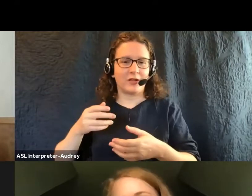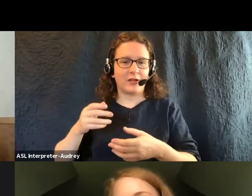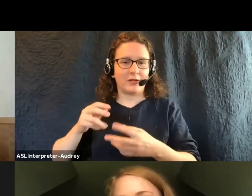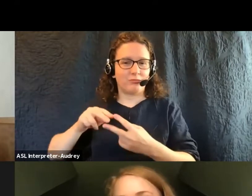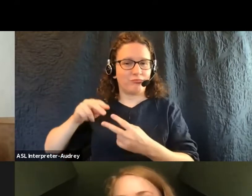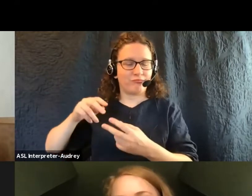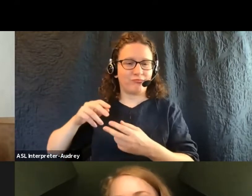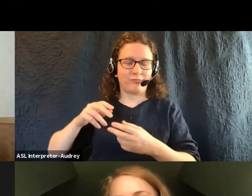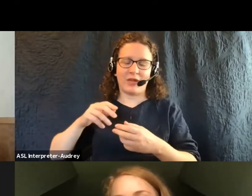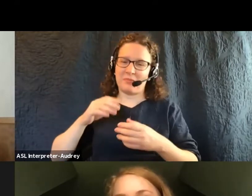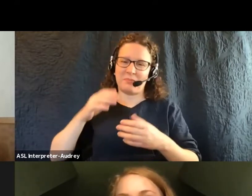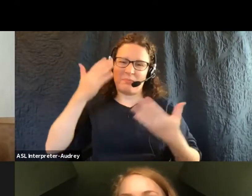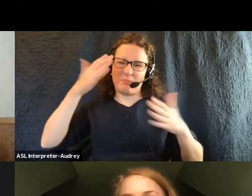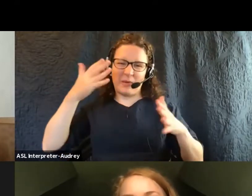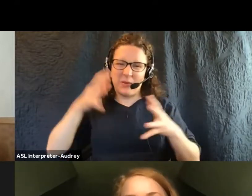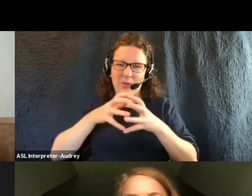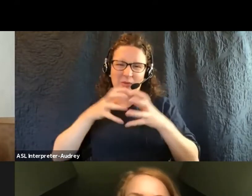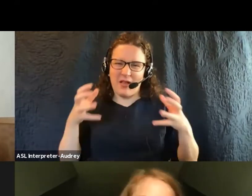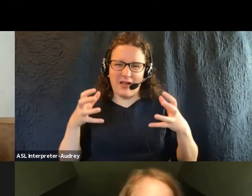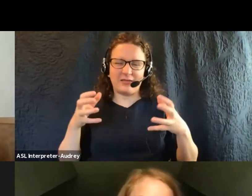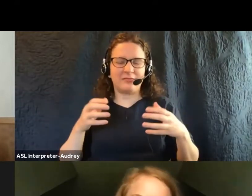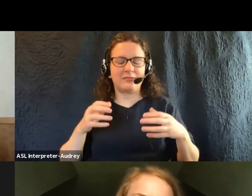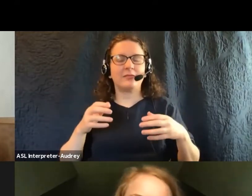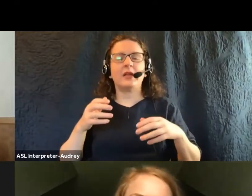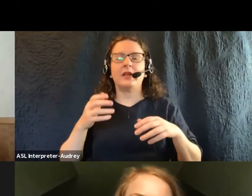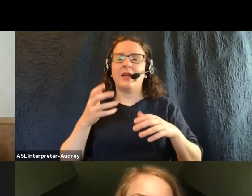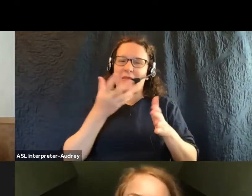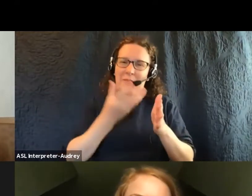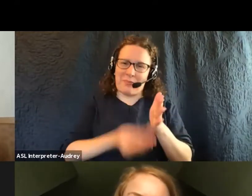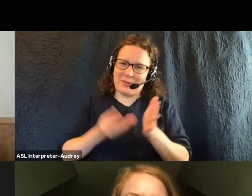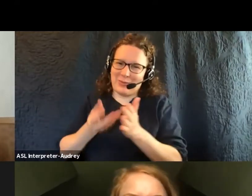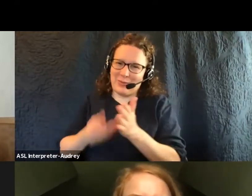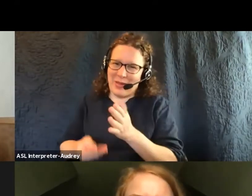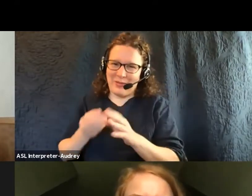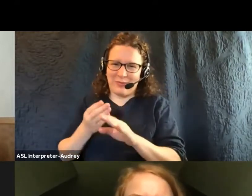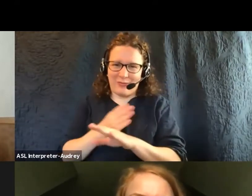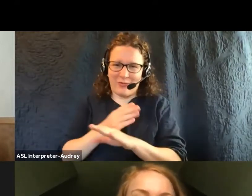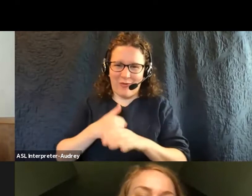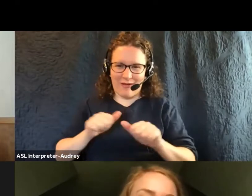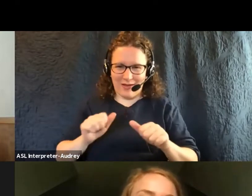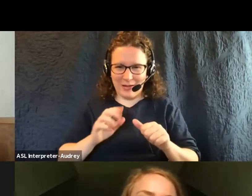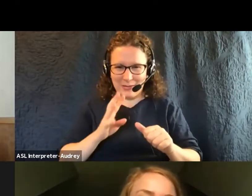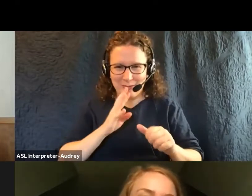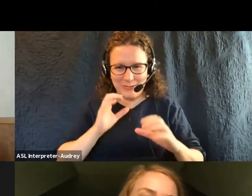away before I was able to communicate because I was, like, two or three years old so I was